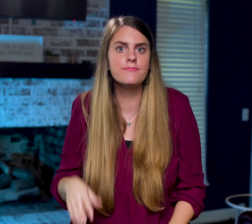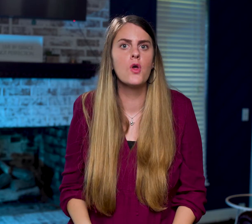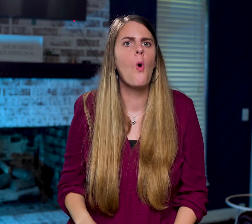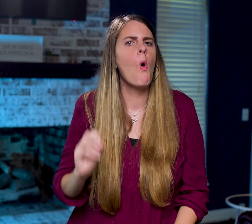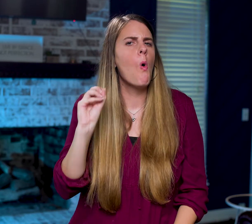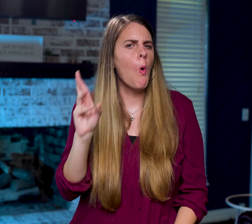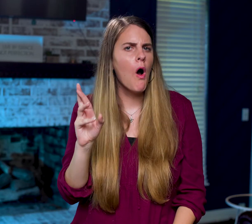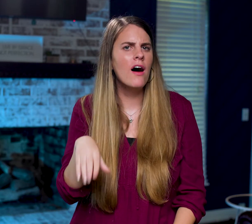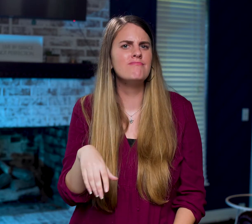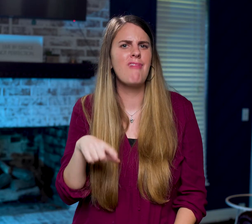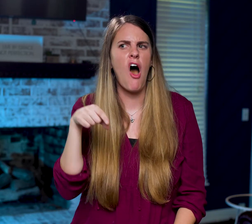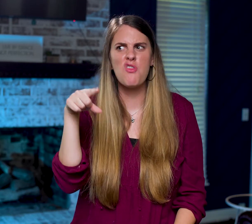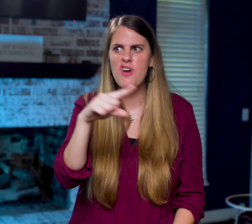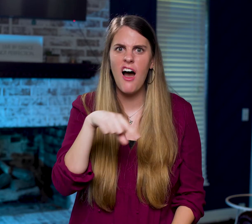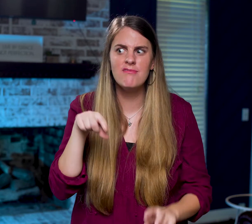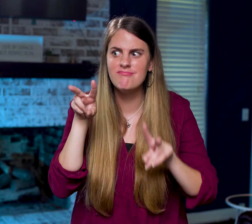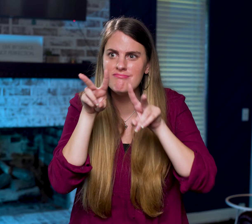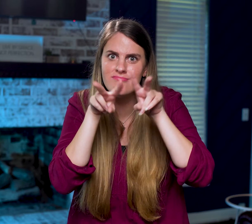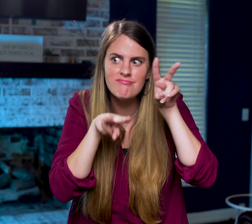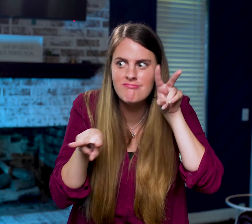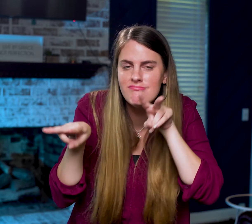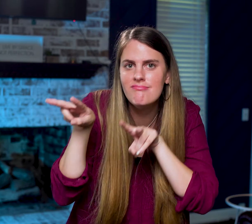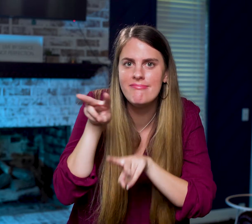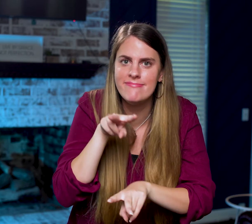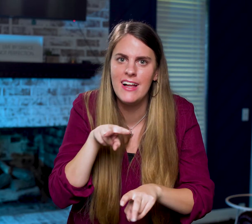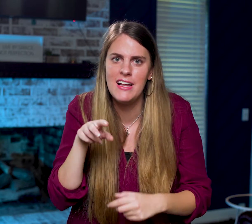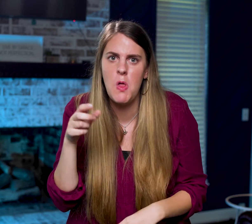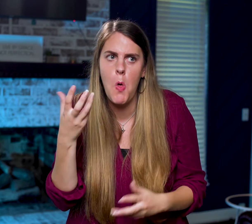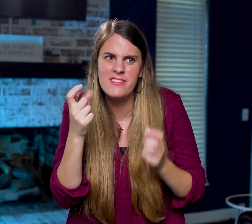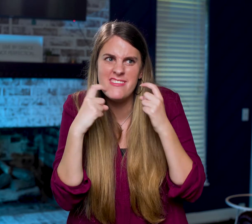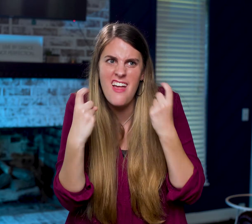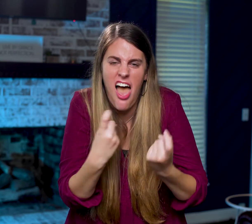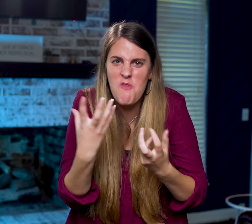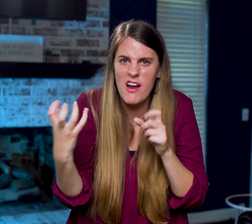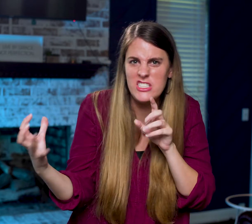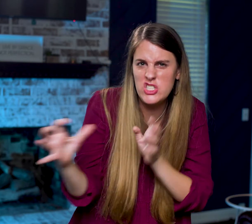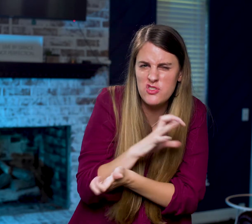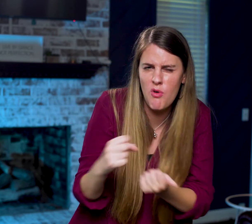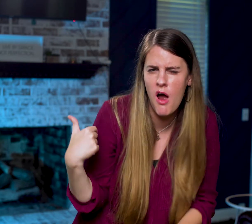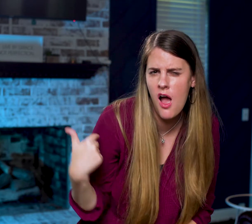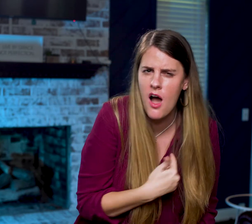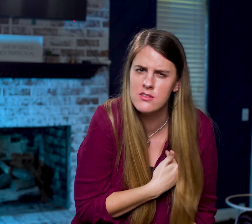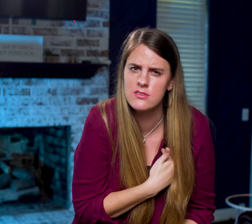like they’re a predator out to destroy us?